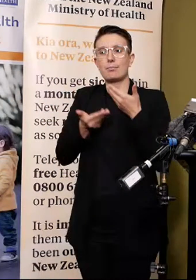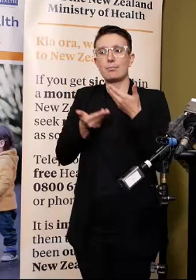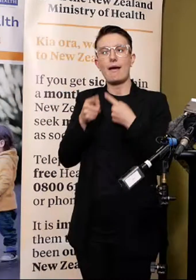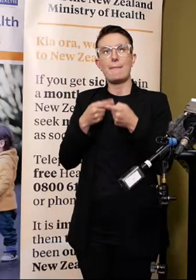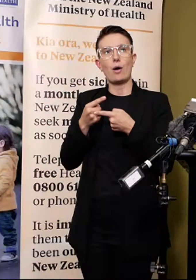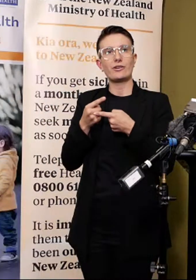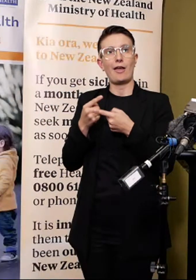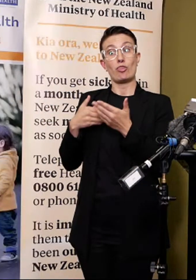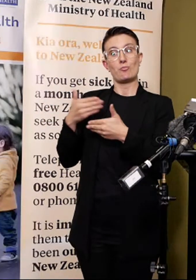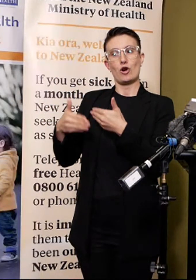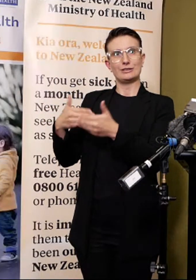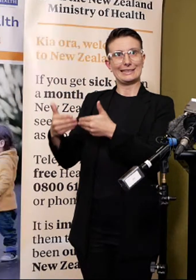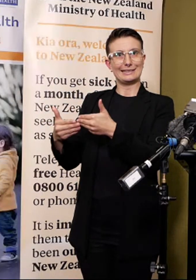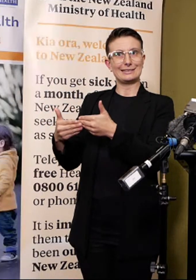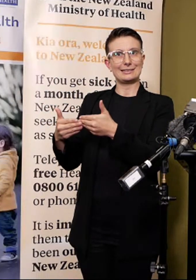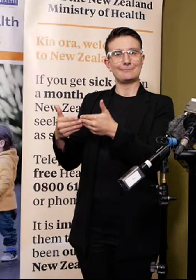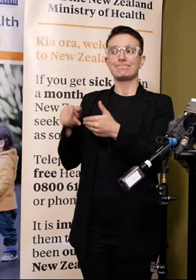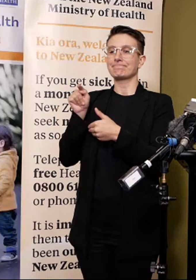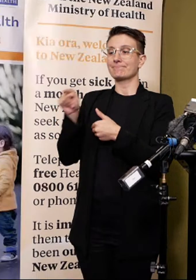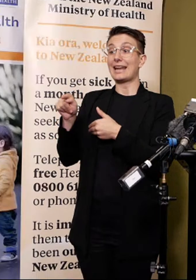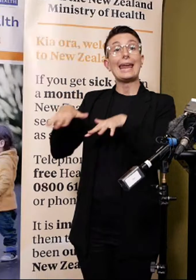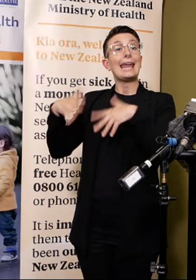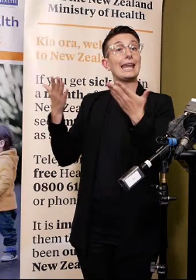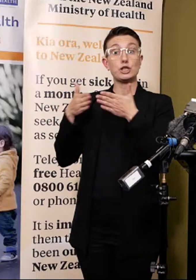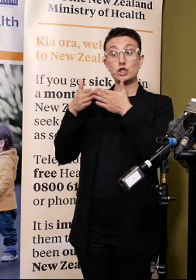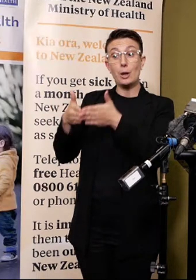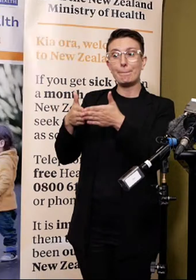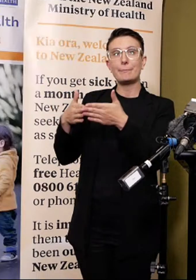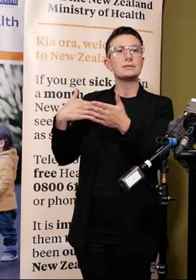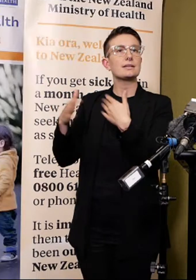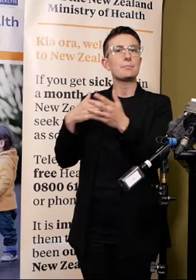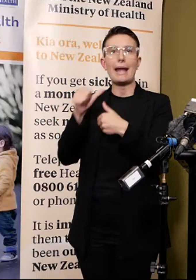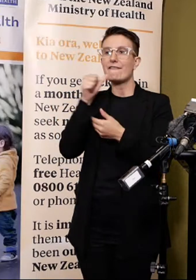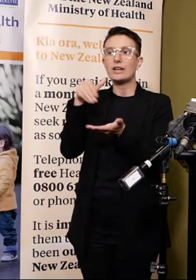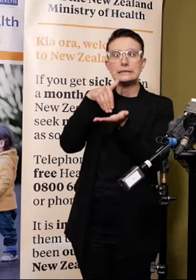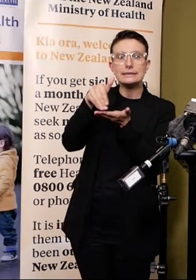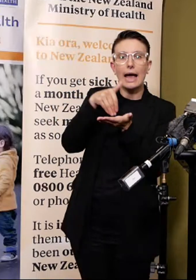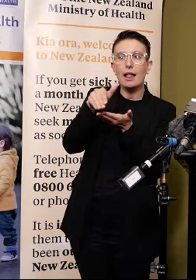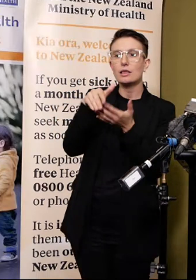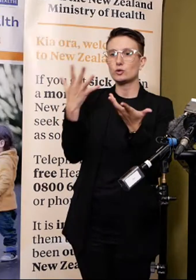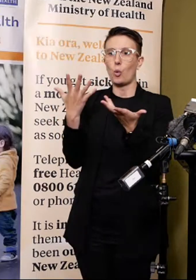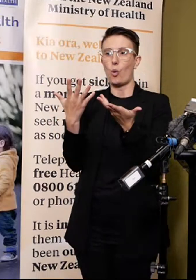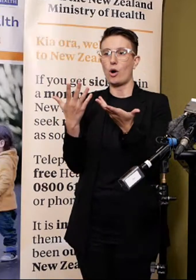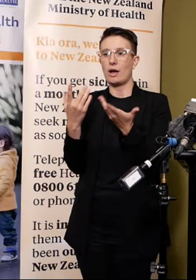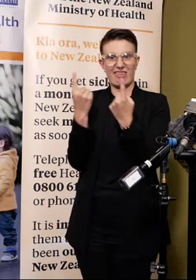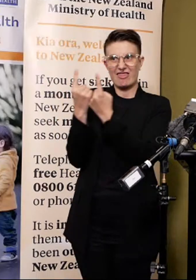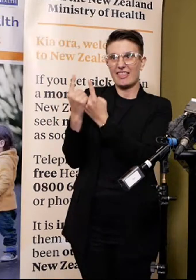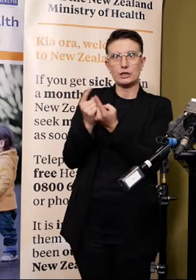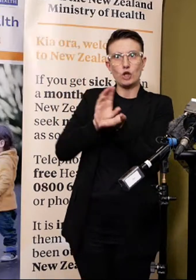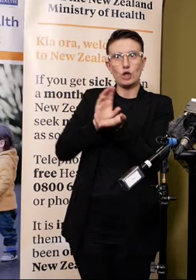a merchant ship or a passenger ship, has to actually be cleared. So the ship's master or doctor has to radio ahead